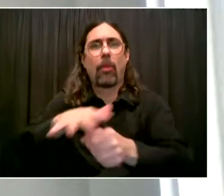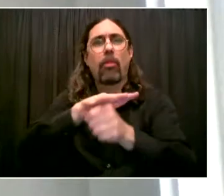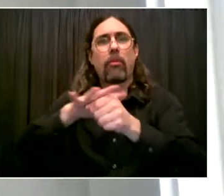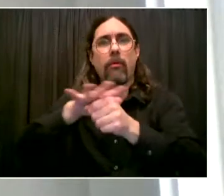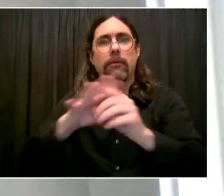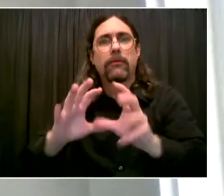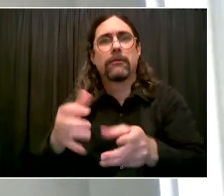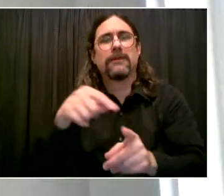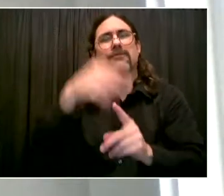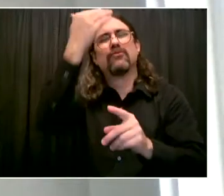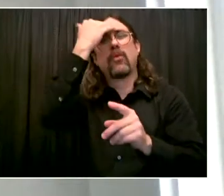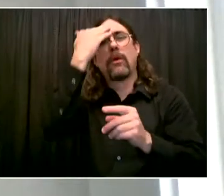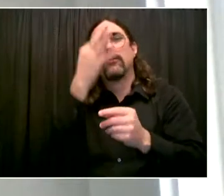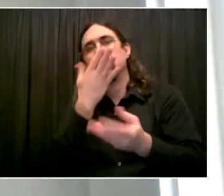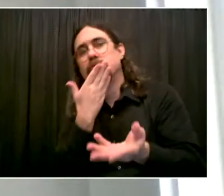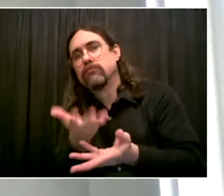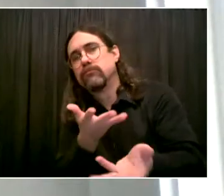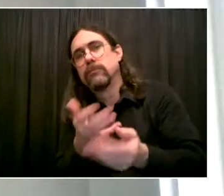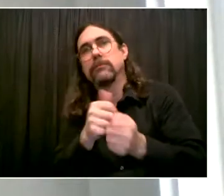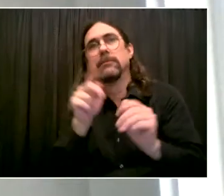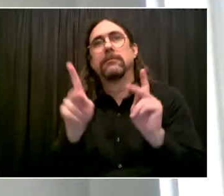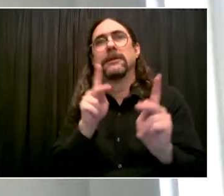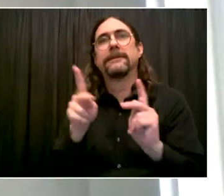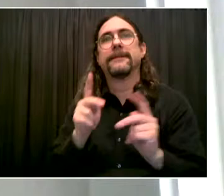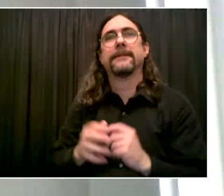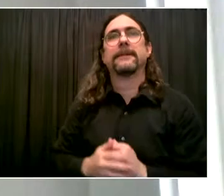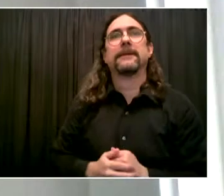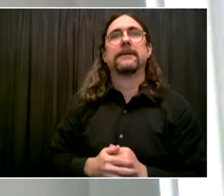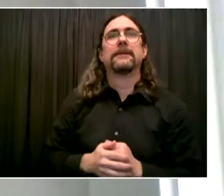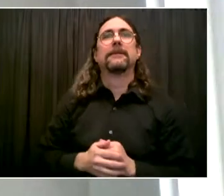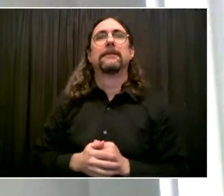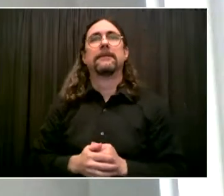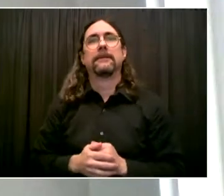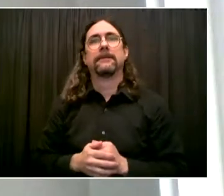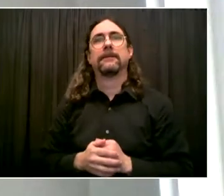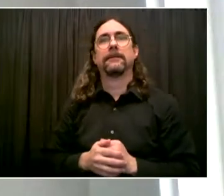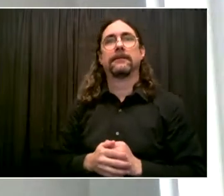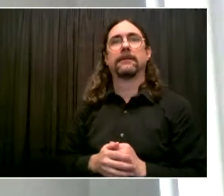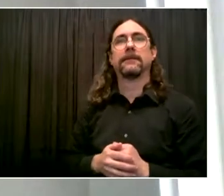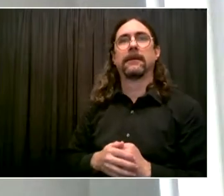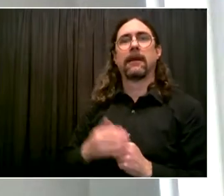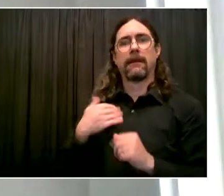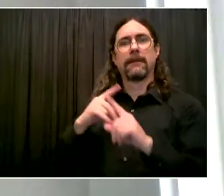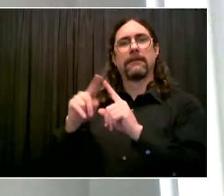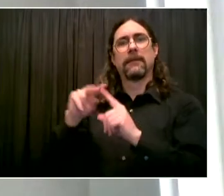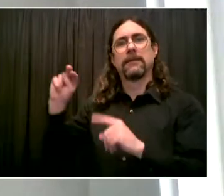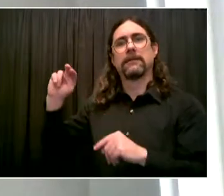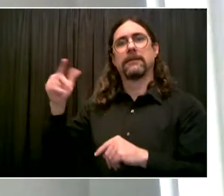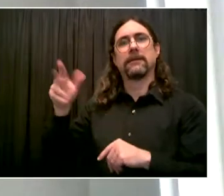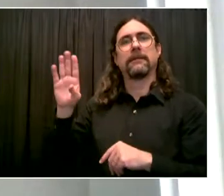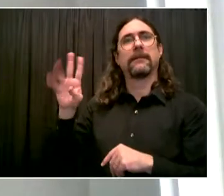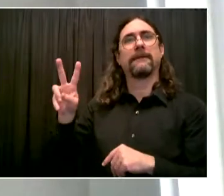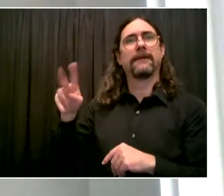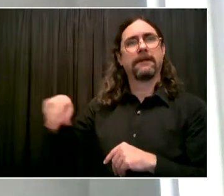EMBEDDED IN COMMUNITIES AND SPEAK THE LANGUAGES AND UUENDRSTAND D